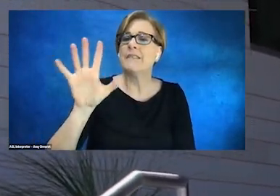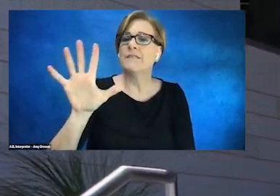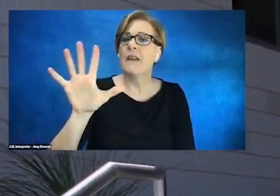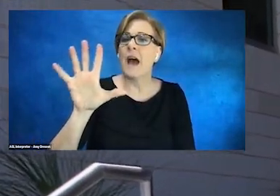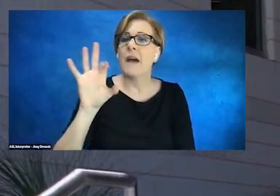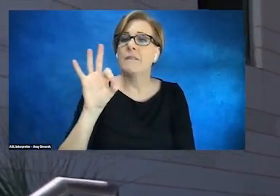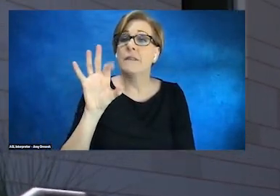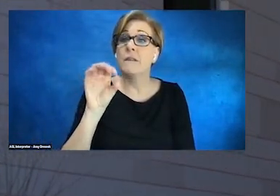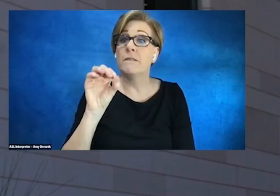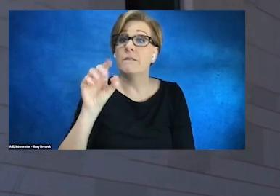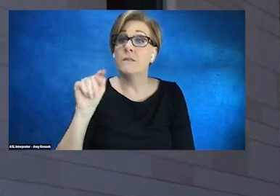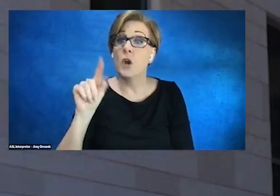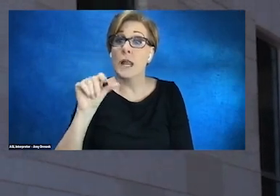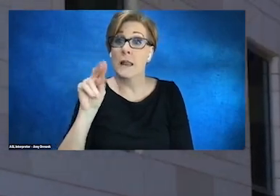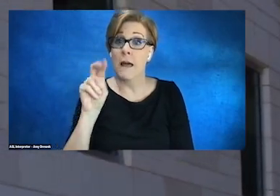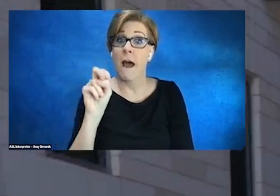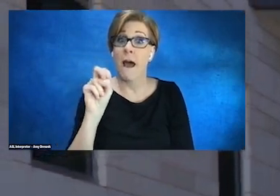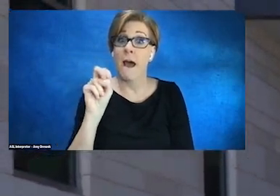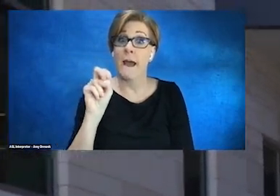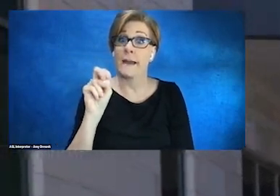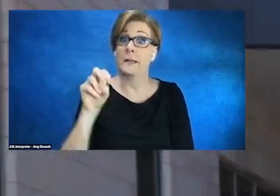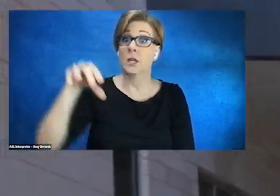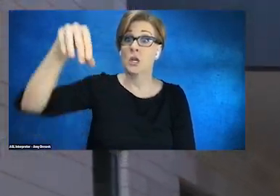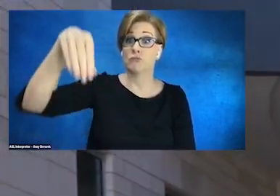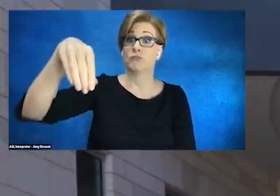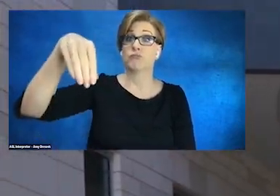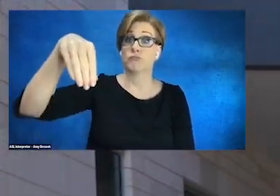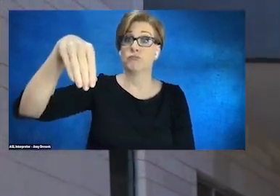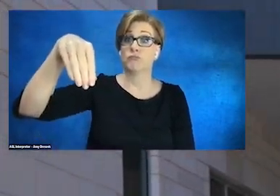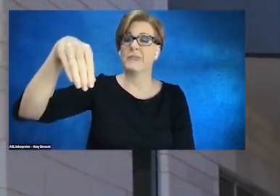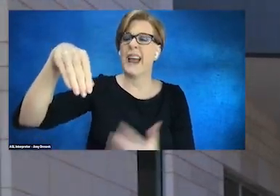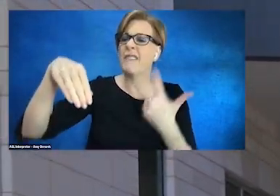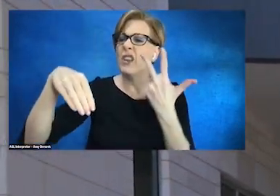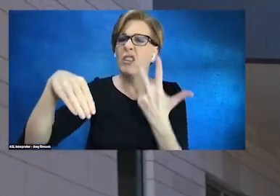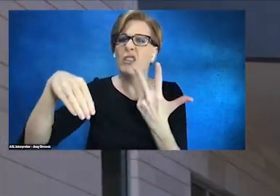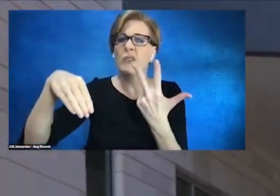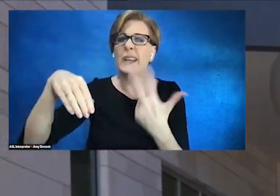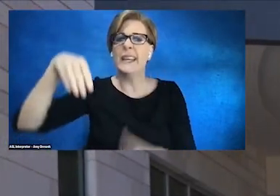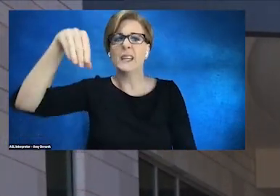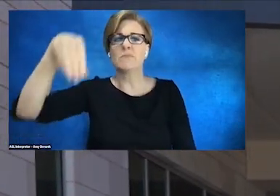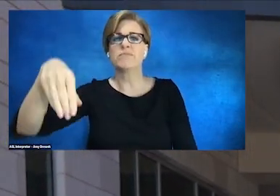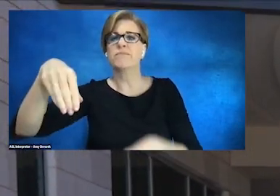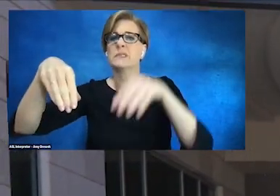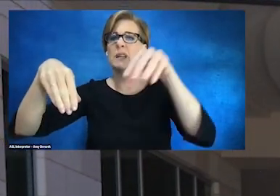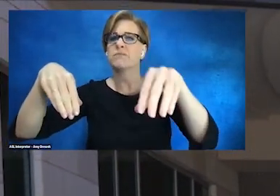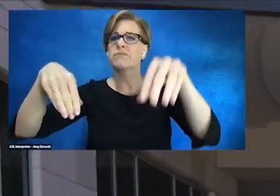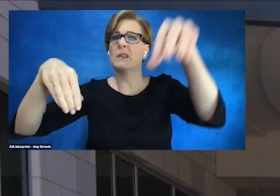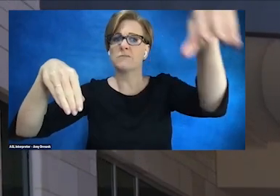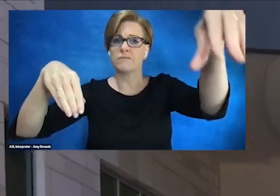line. So, our 75-foot line is a designator and we have these three of these signs outside of every